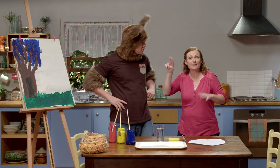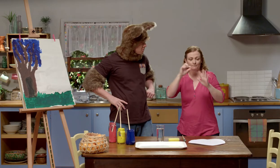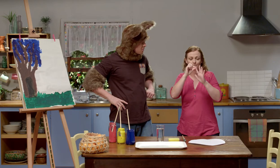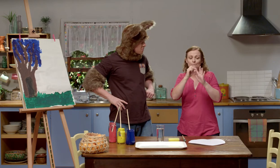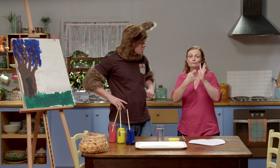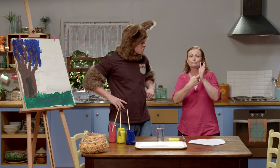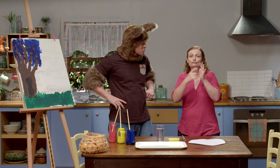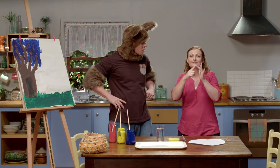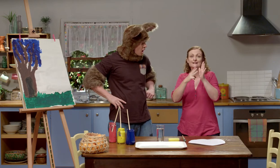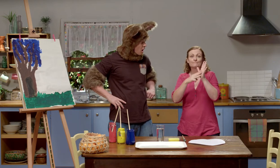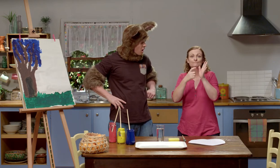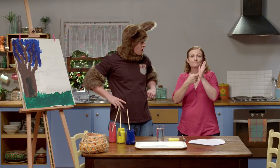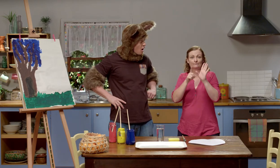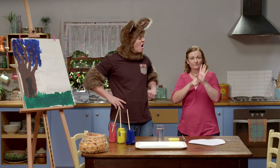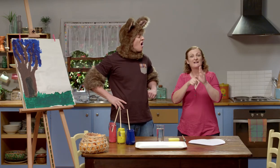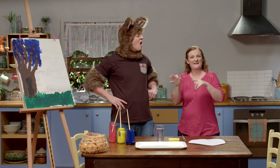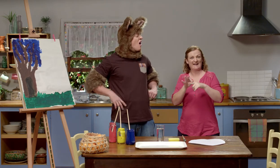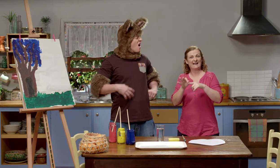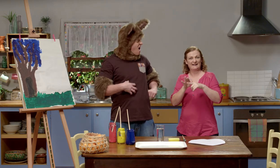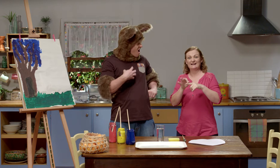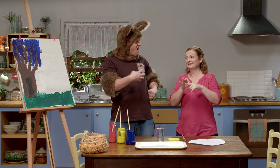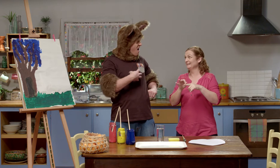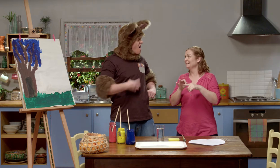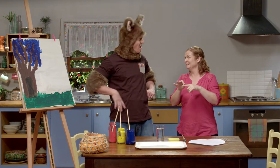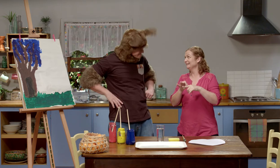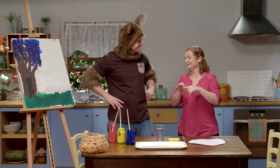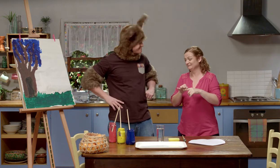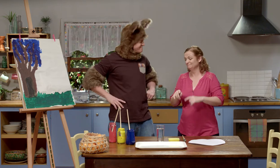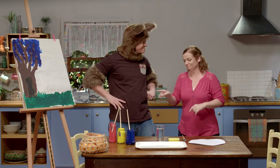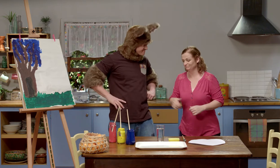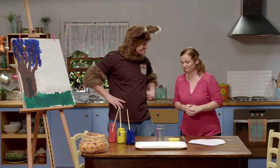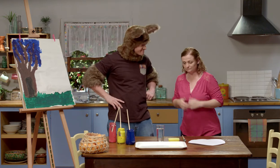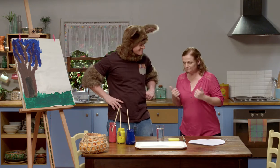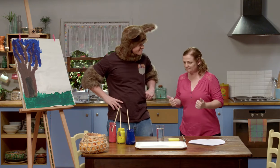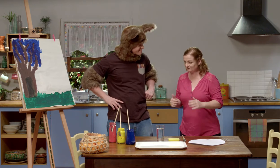They are called primary colours. Oh.